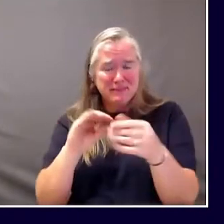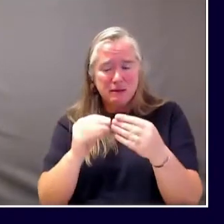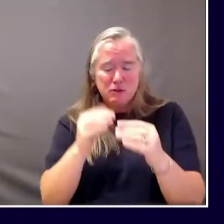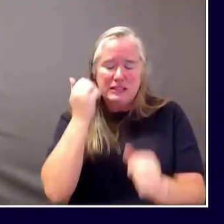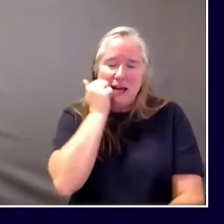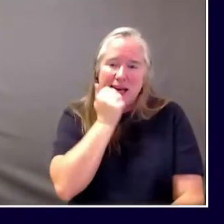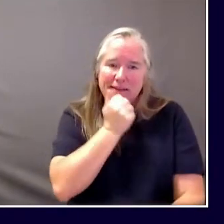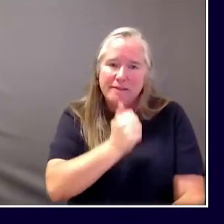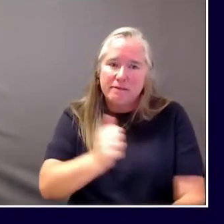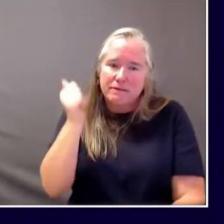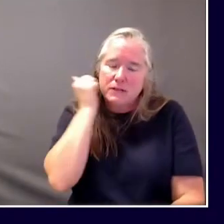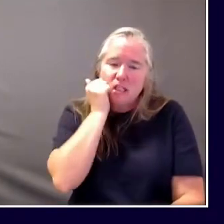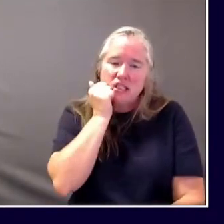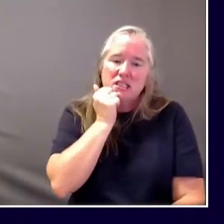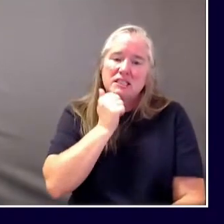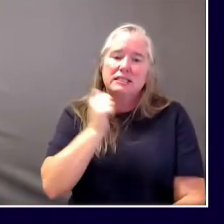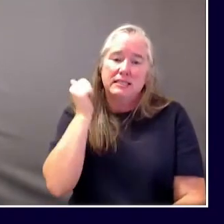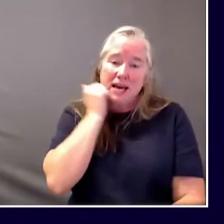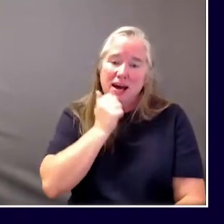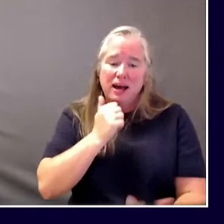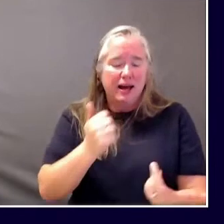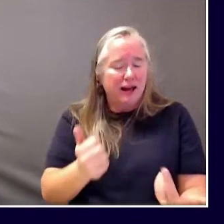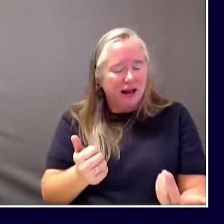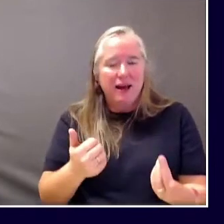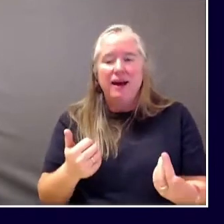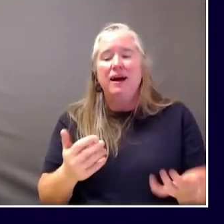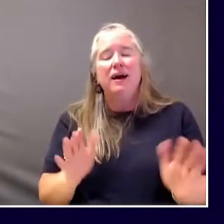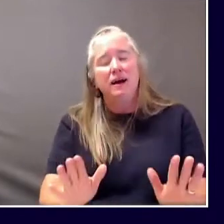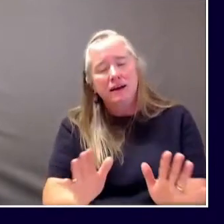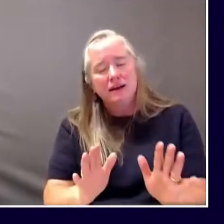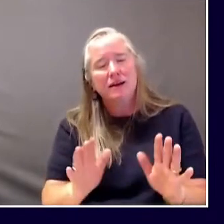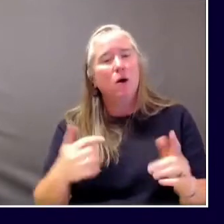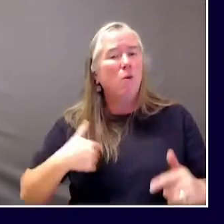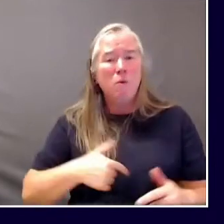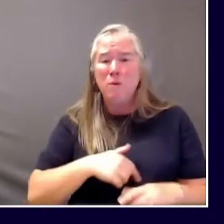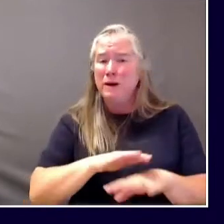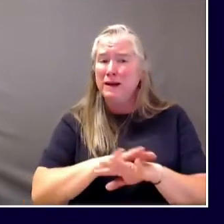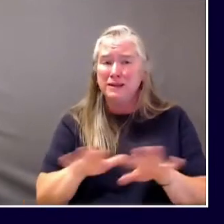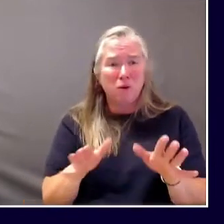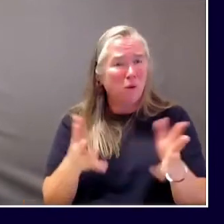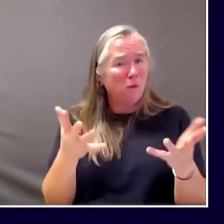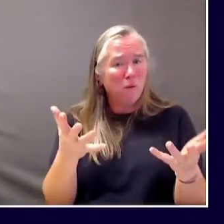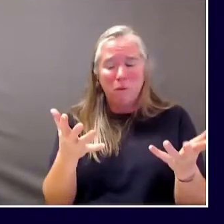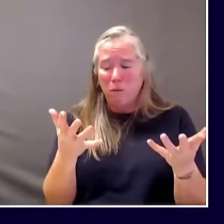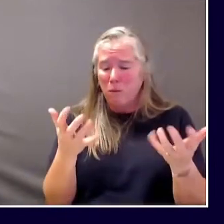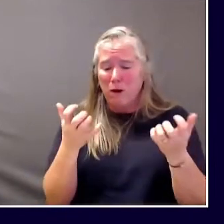about moving back nobody wants